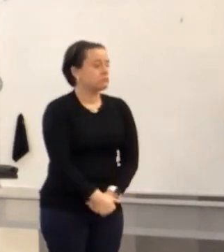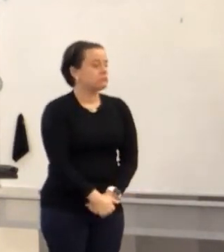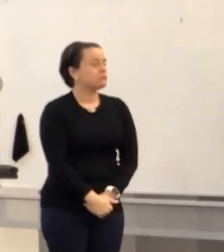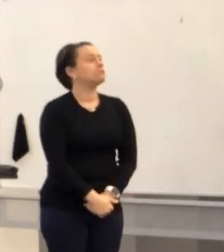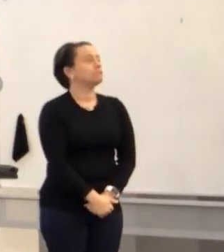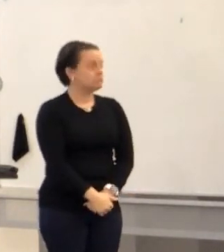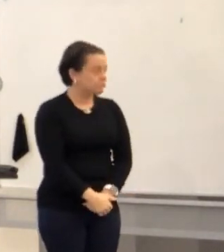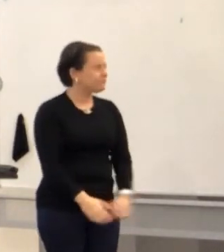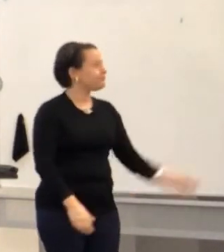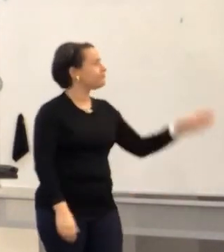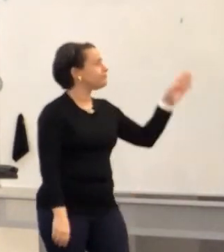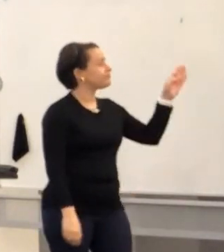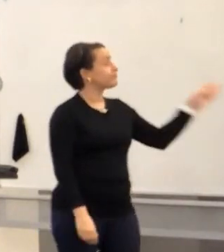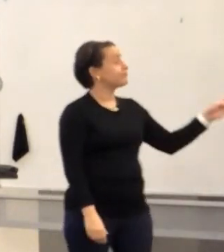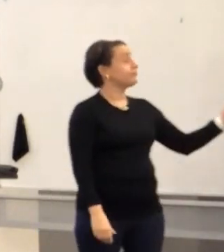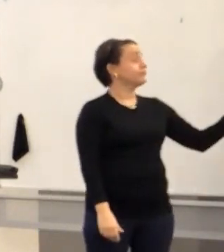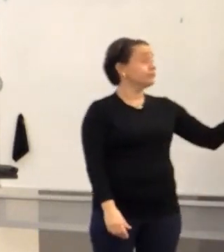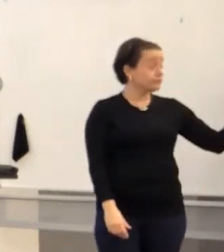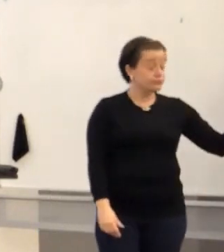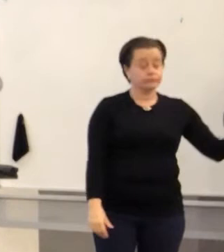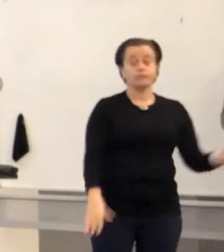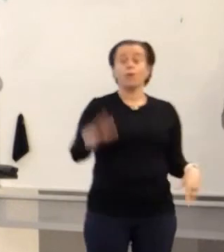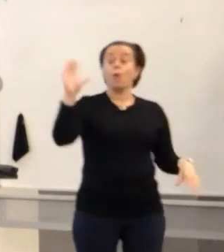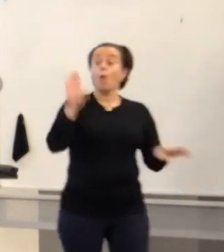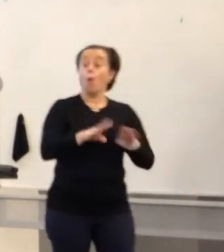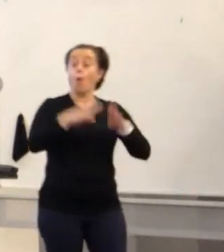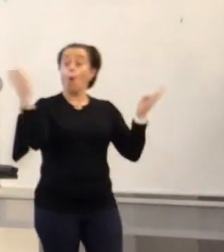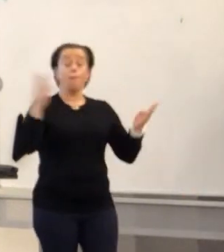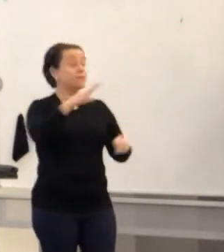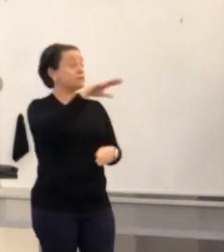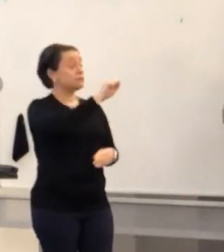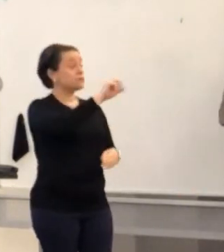[Robert] So, generally with open source software